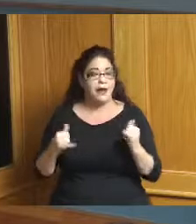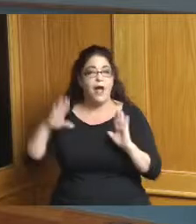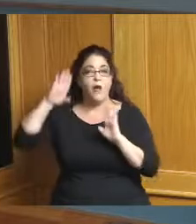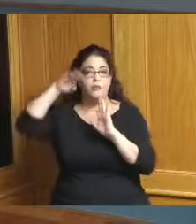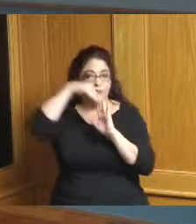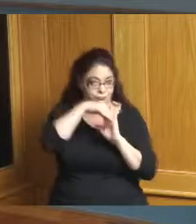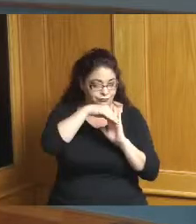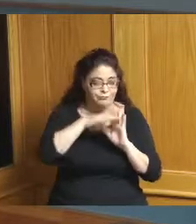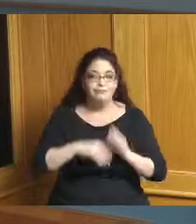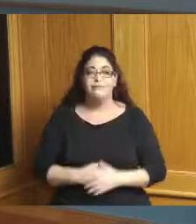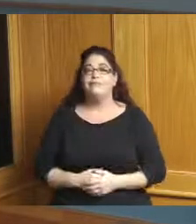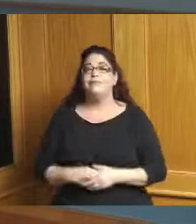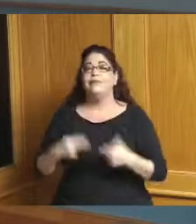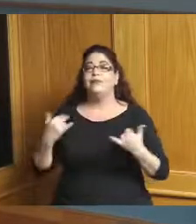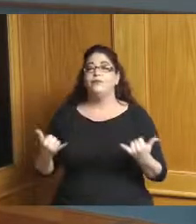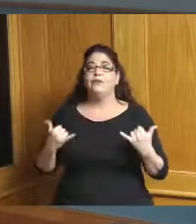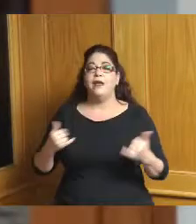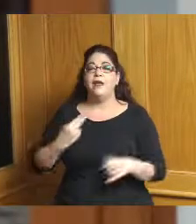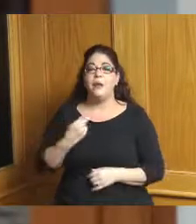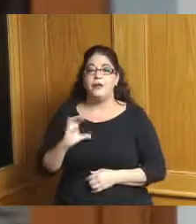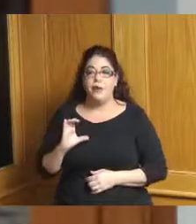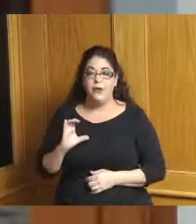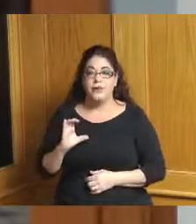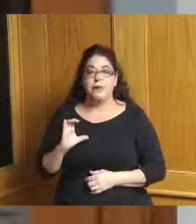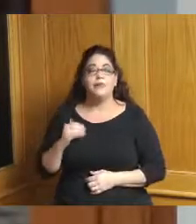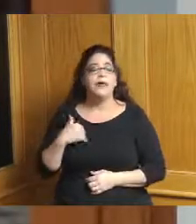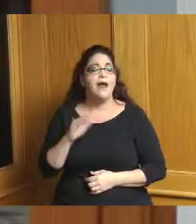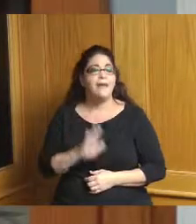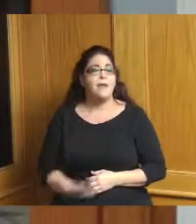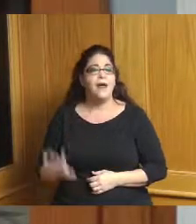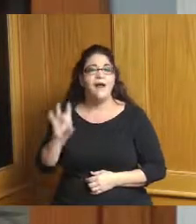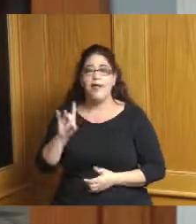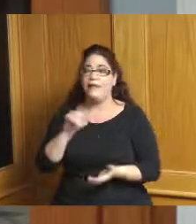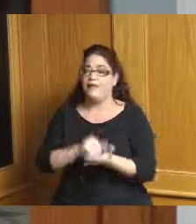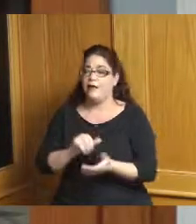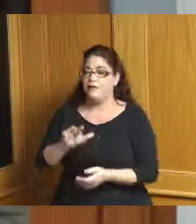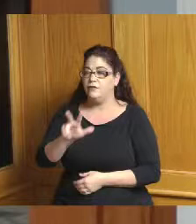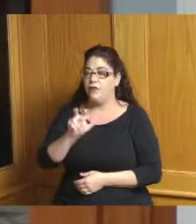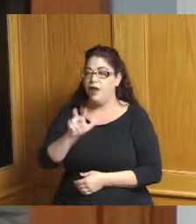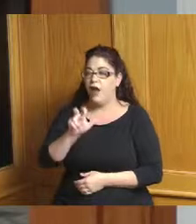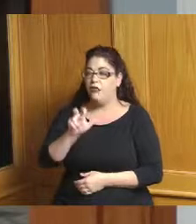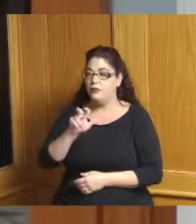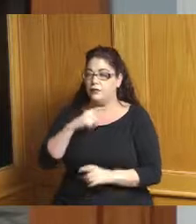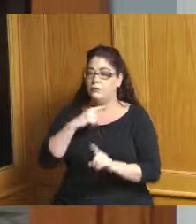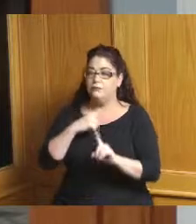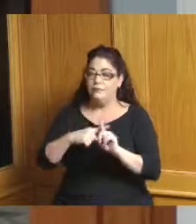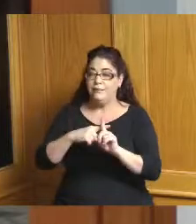so today in Hamilton County we have about 8 300 active cases of coven compared to last week